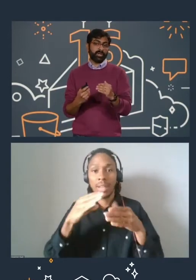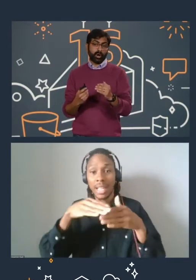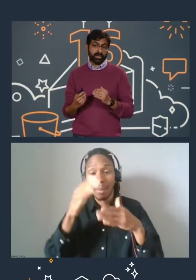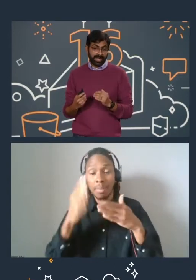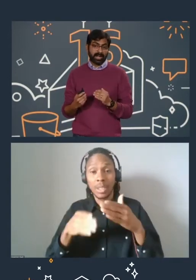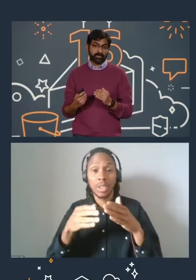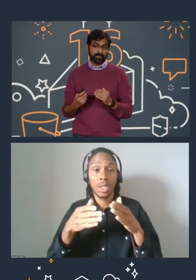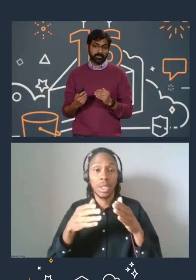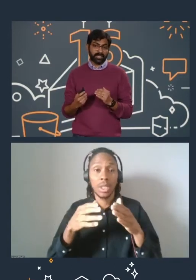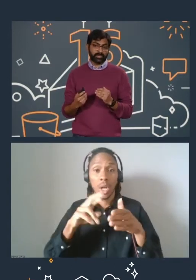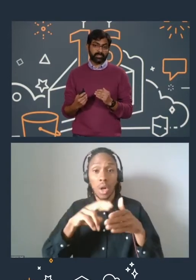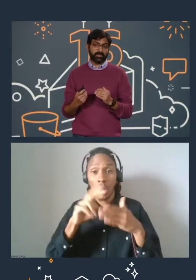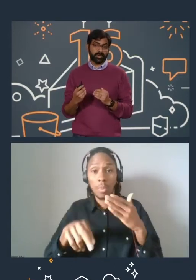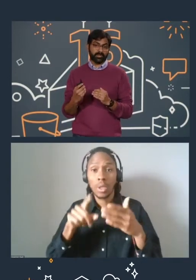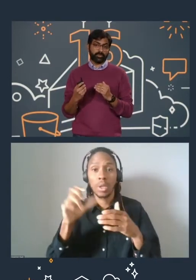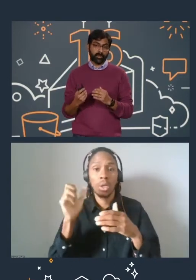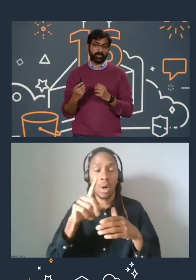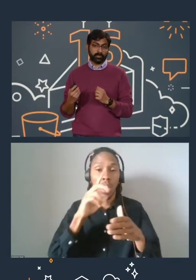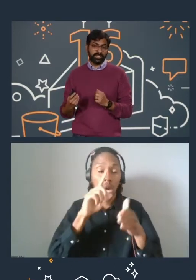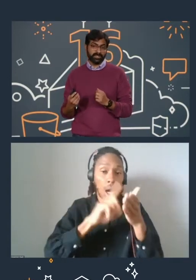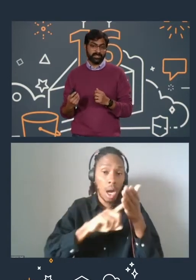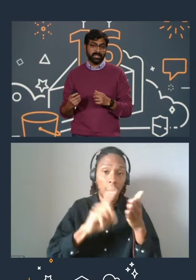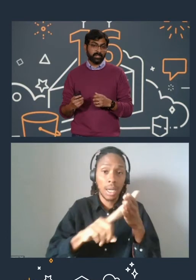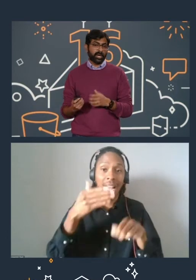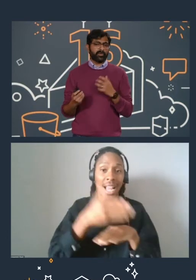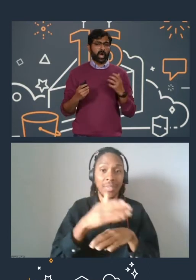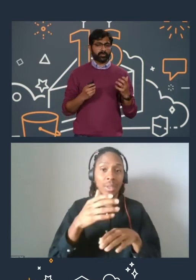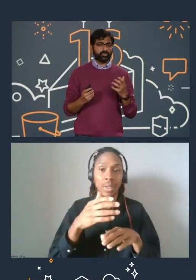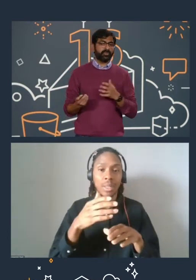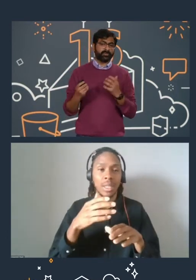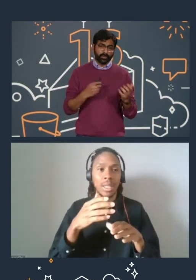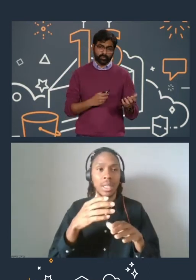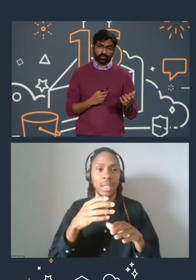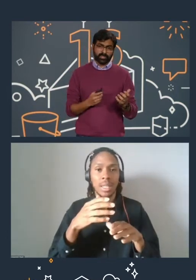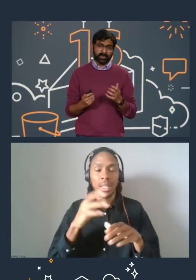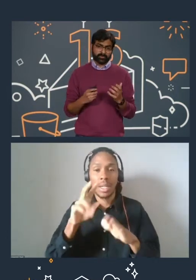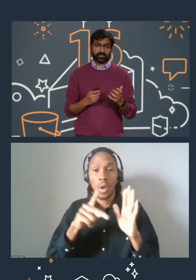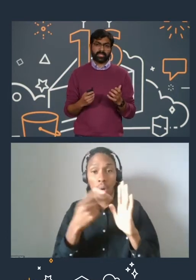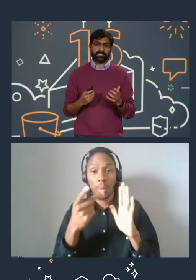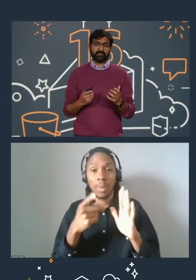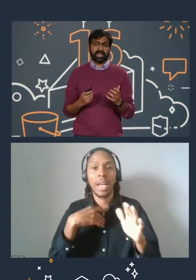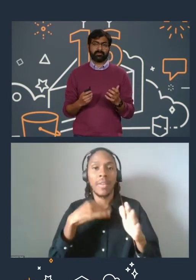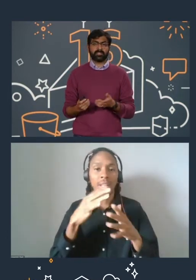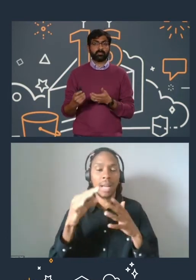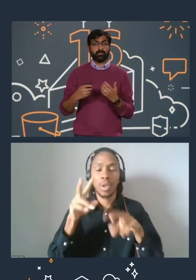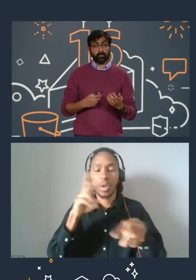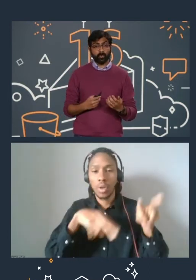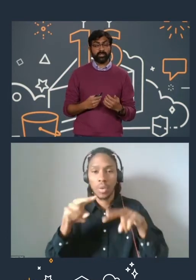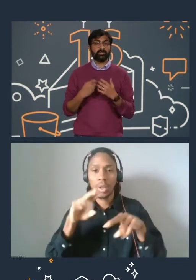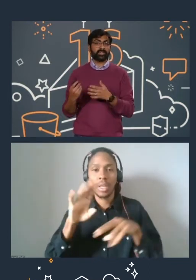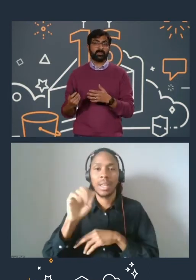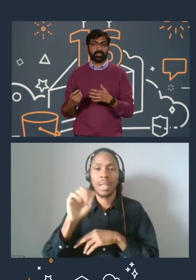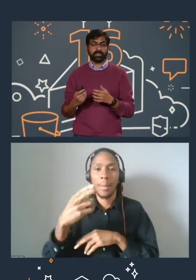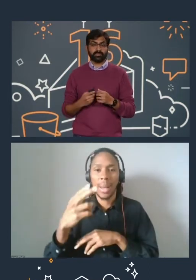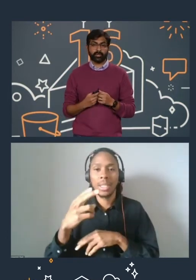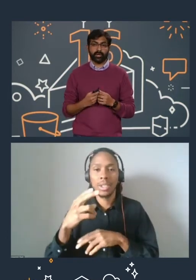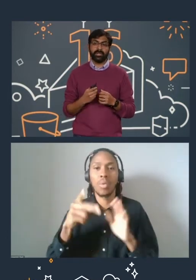and audit after the replication job completes, you have the option to review the batch replication manifest before you set up the job,